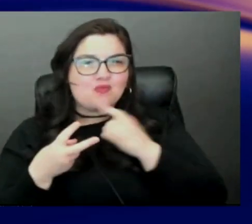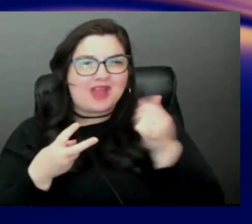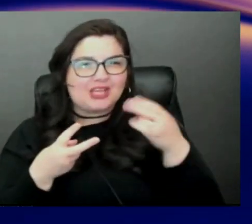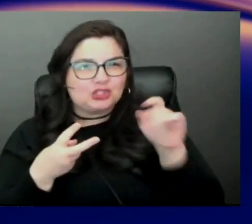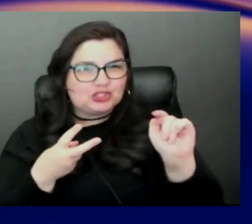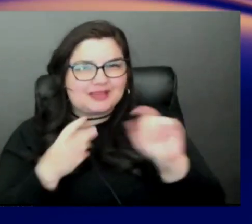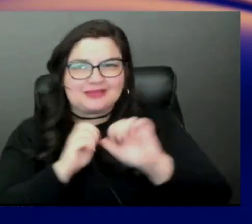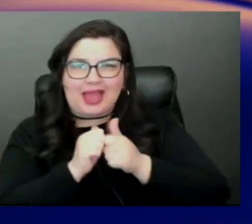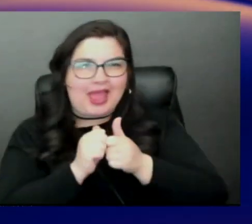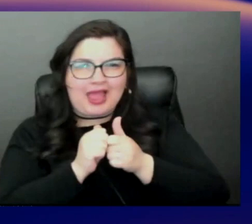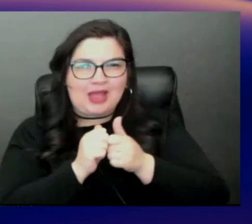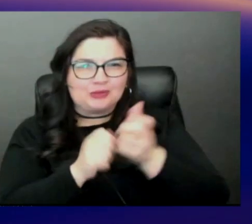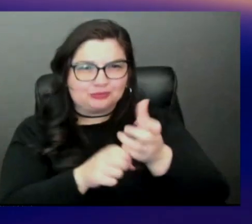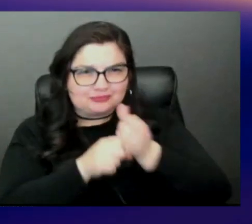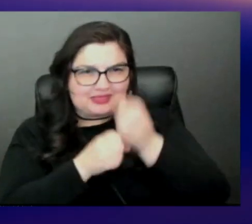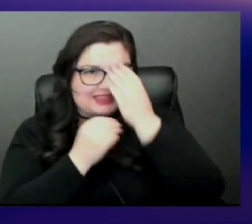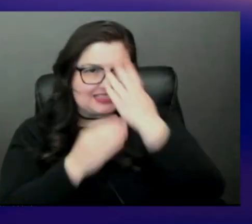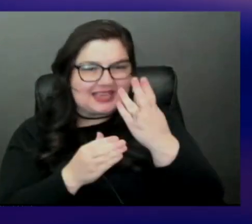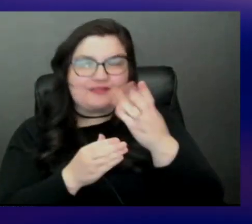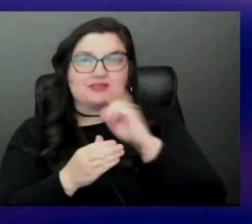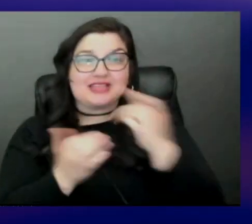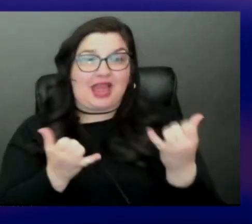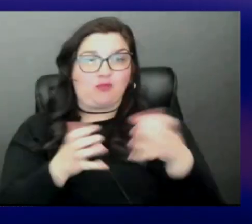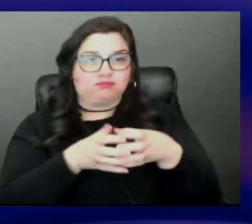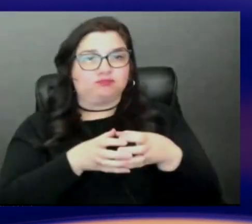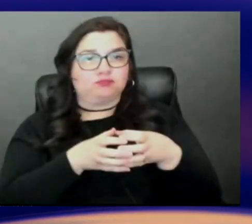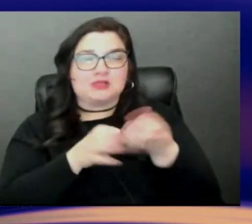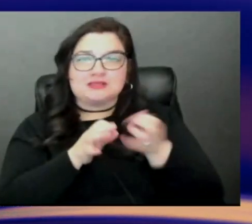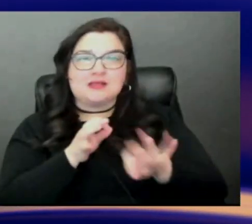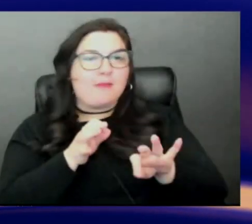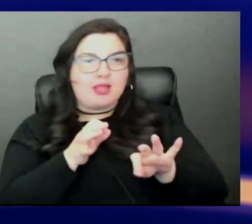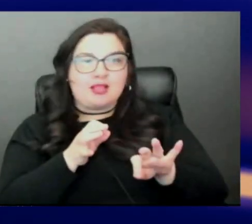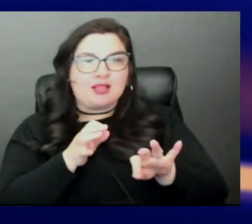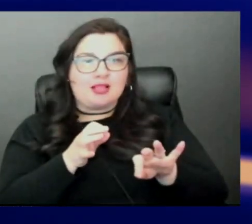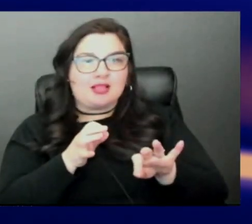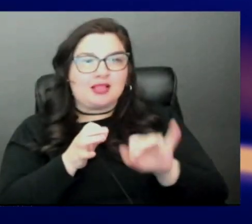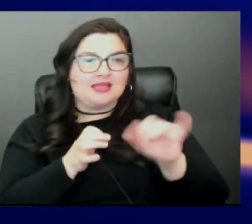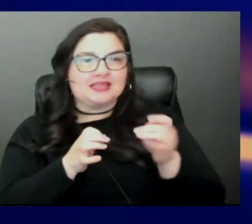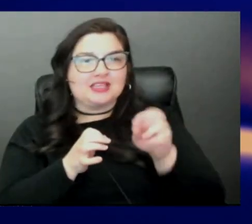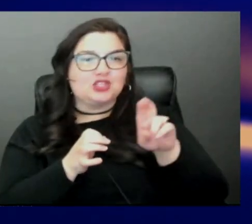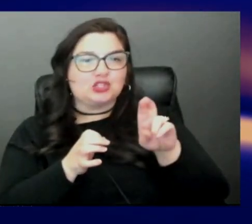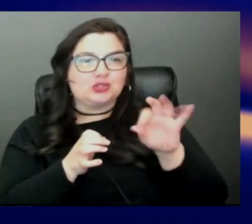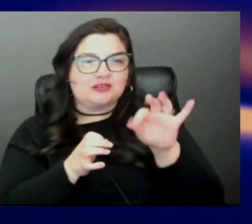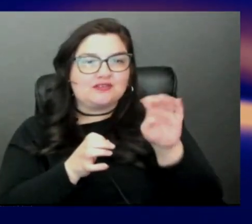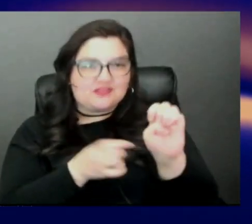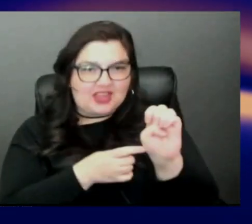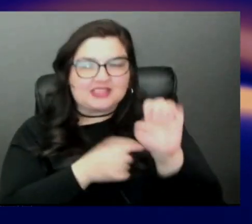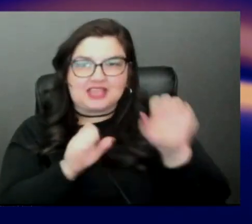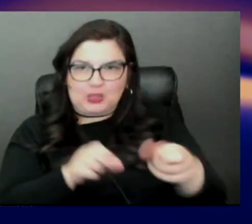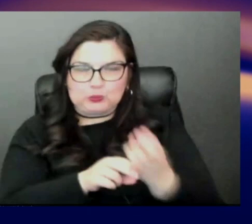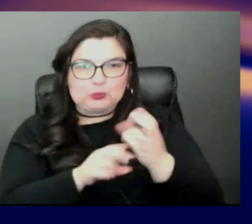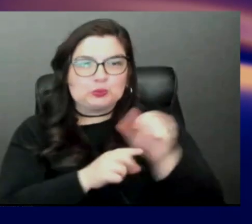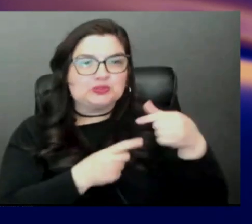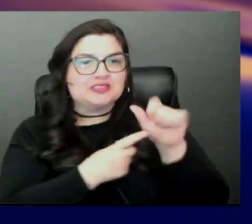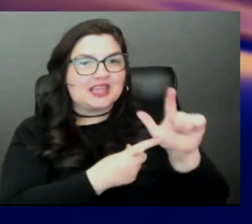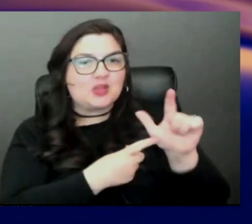Athena surface is a simple NC SQL interface. So you can run SQL on these disparate sources. One of the key things,